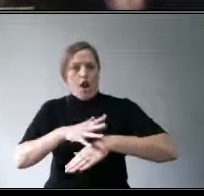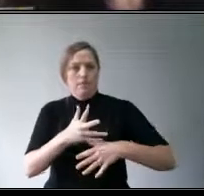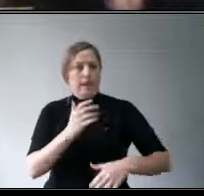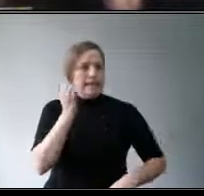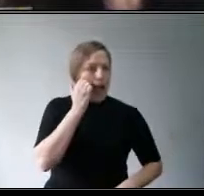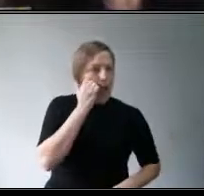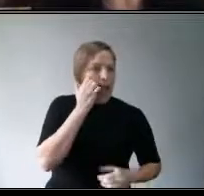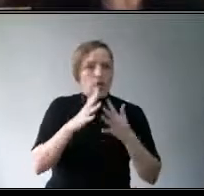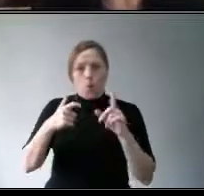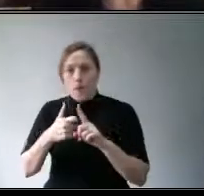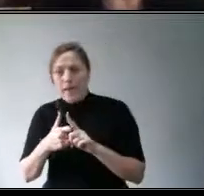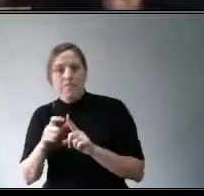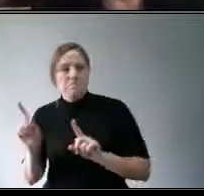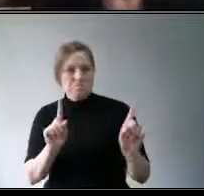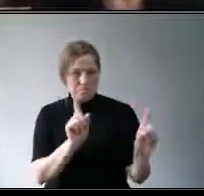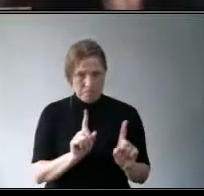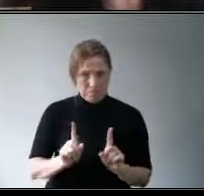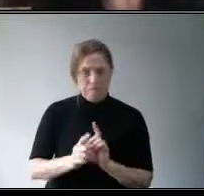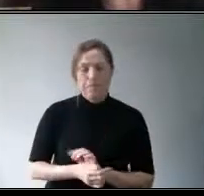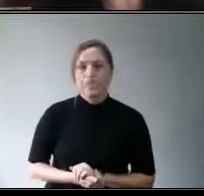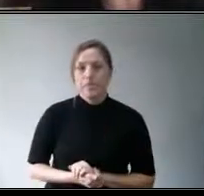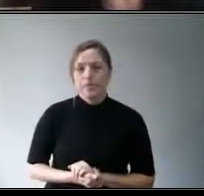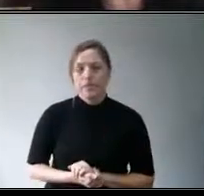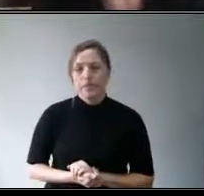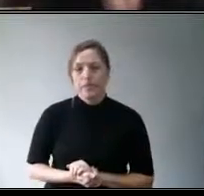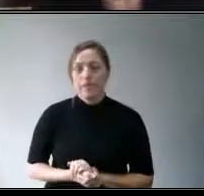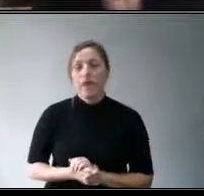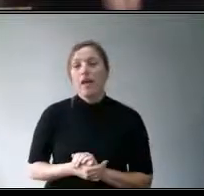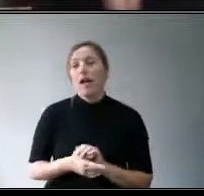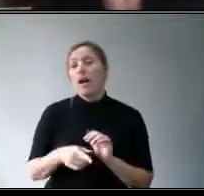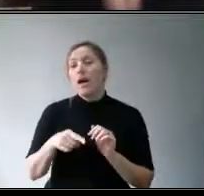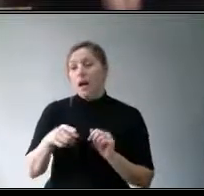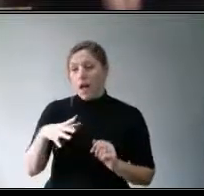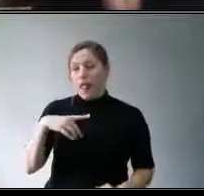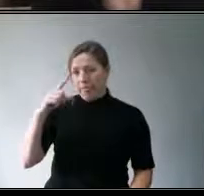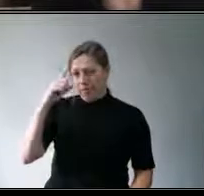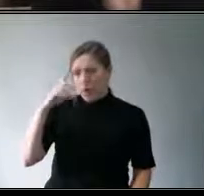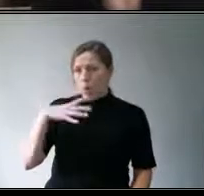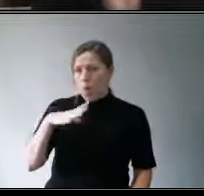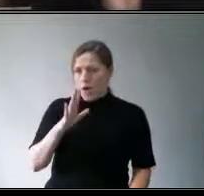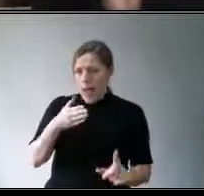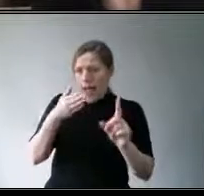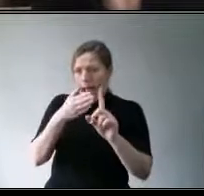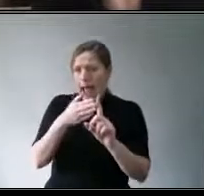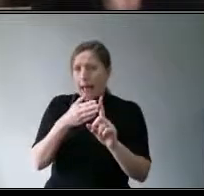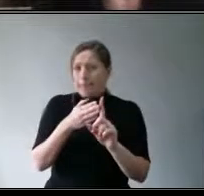internships to be done sort of primarily in the first half of of next year we'll have another